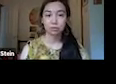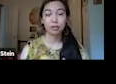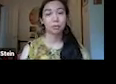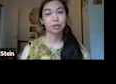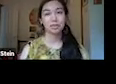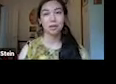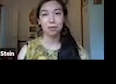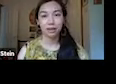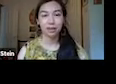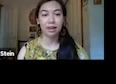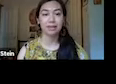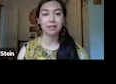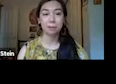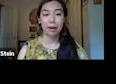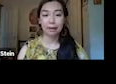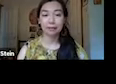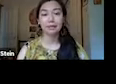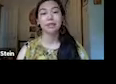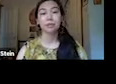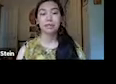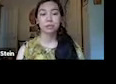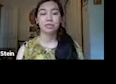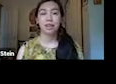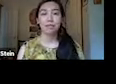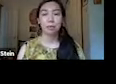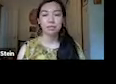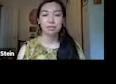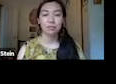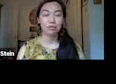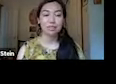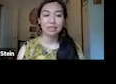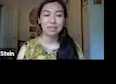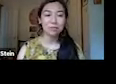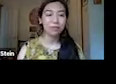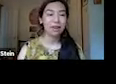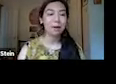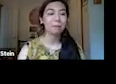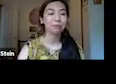to take a break and come back. We do want to have a positive conversation.